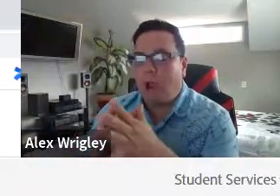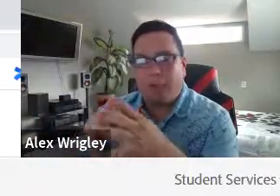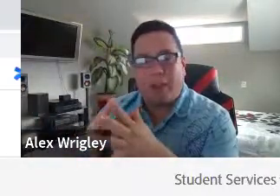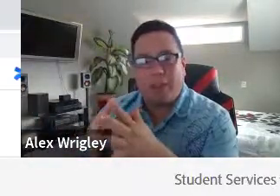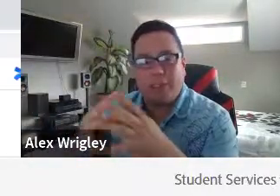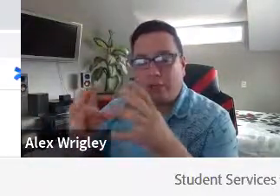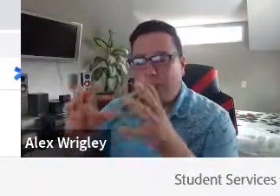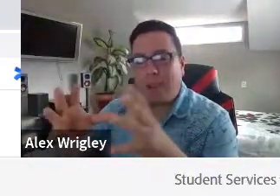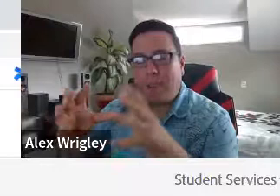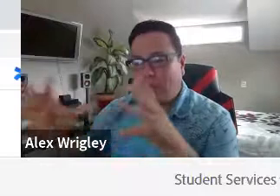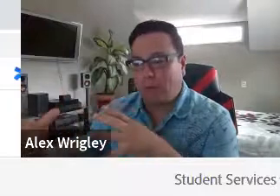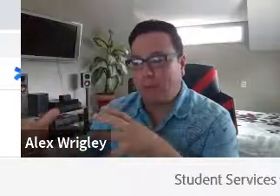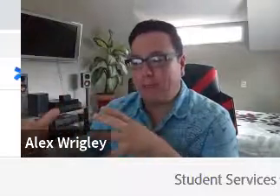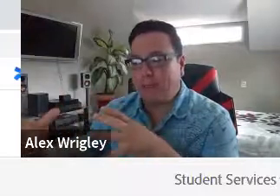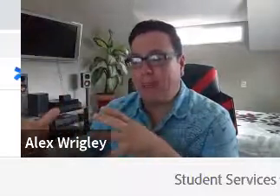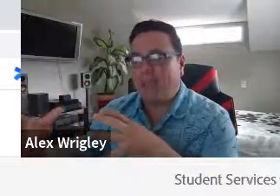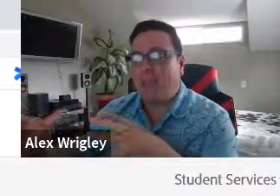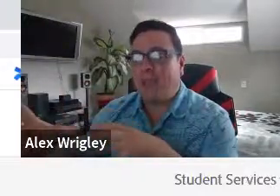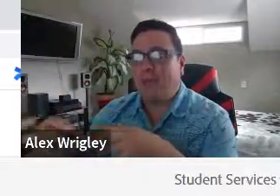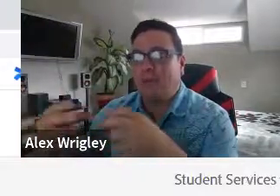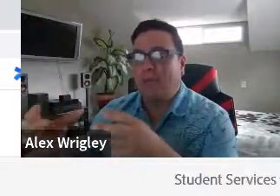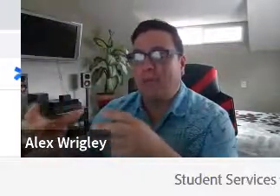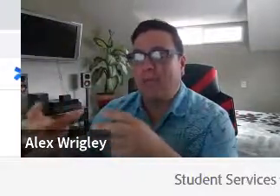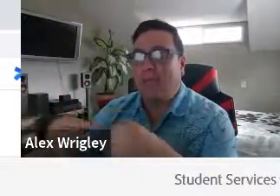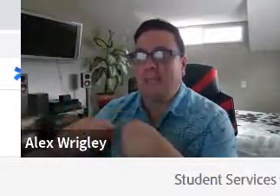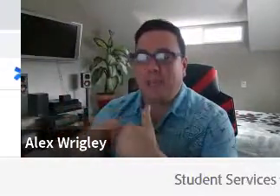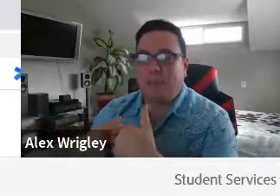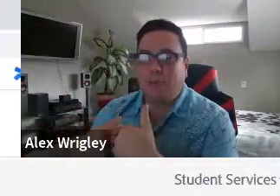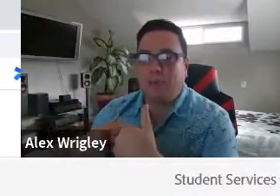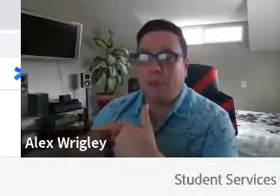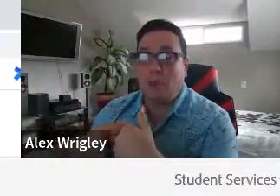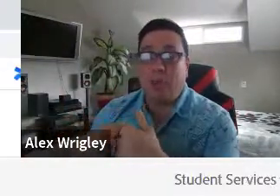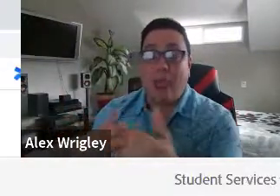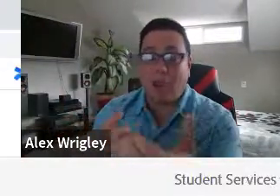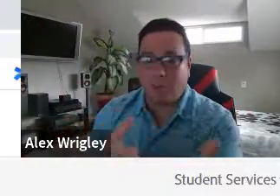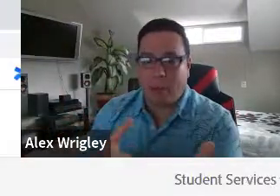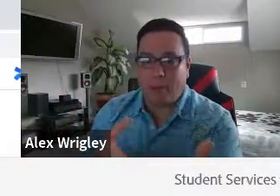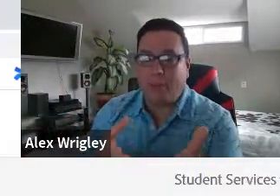covered by a certain type of agreement. And that agreement has enabled within Acrobat the